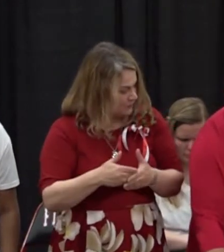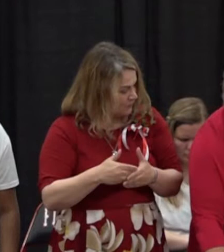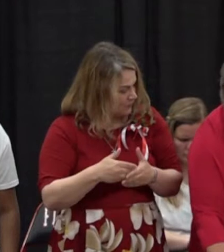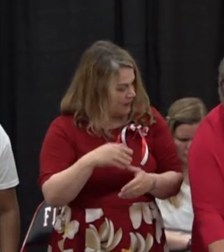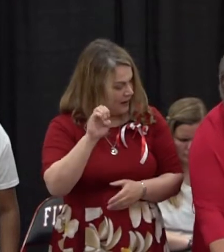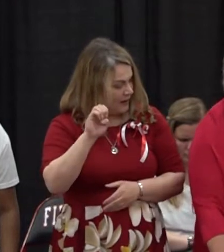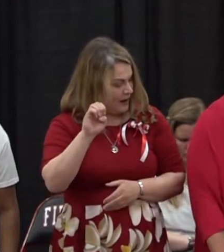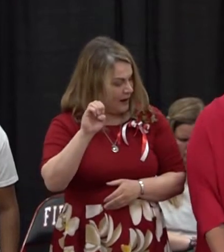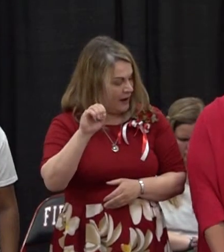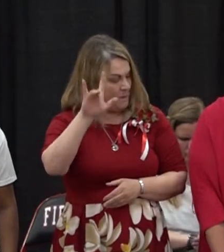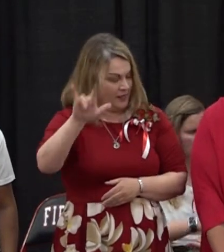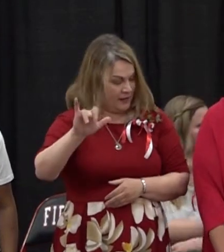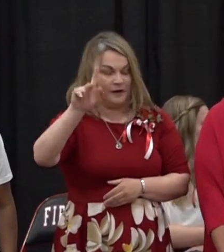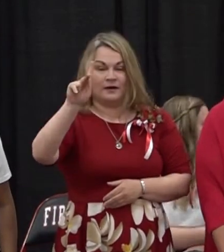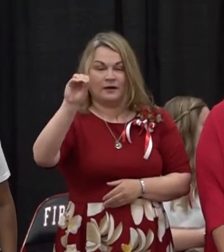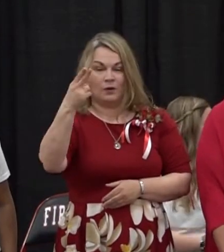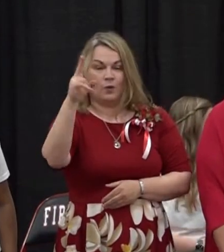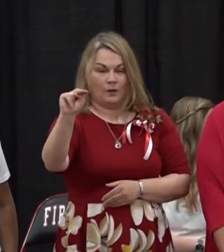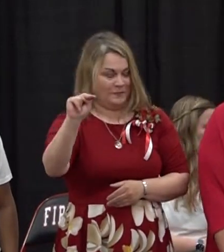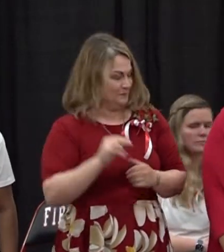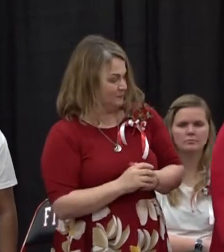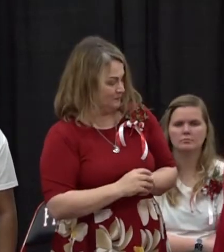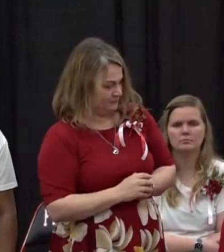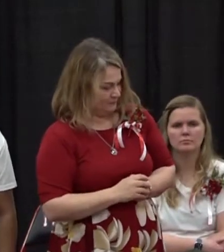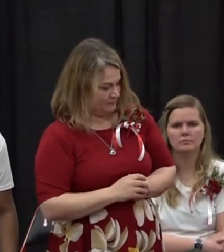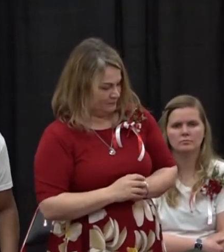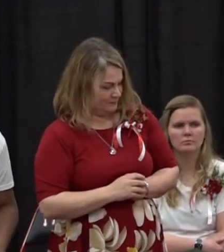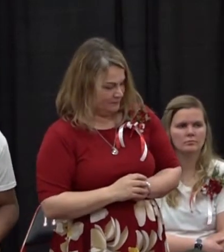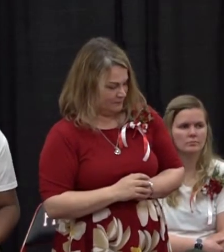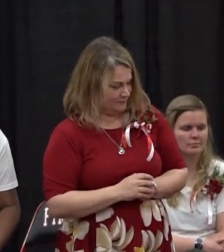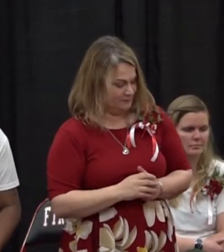Continuing with the high honor roll, next we have Emily Koehn.